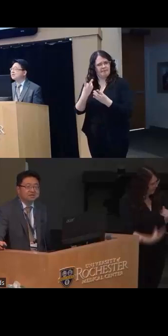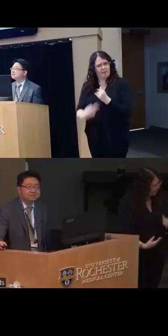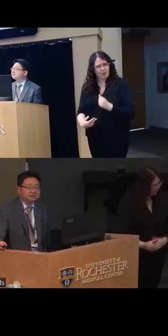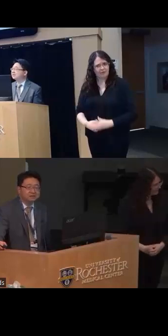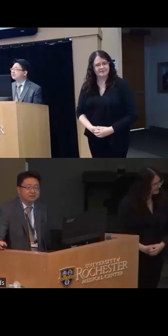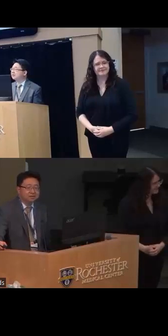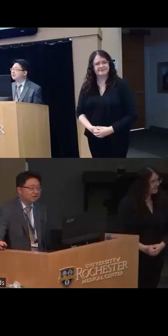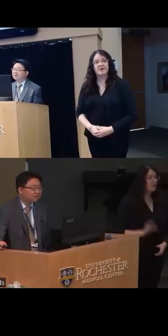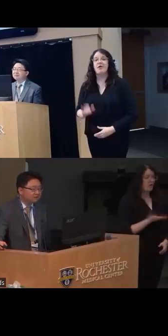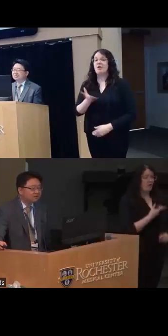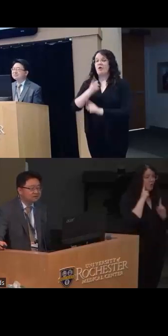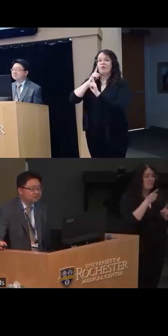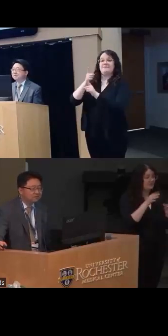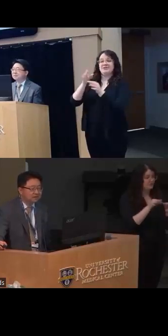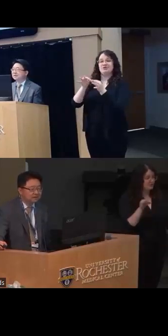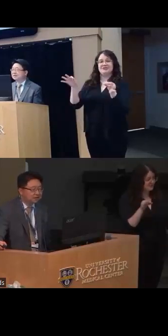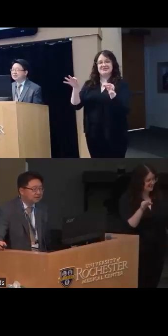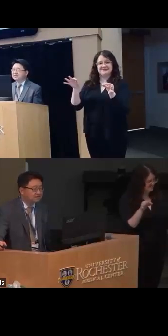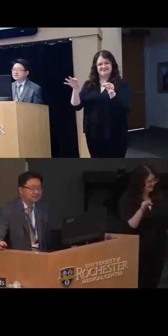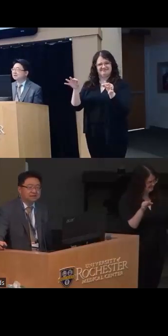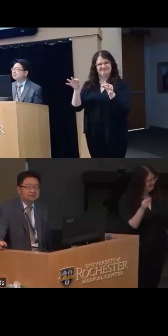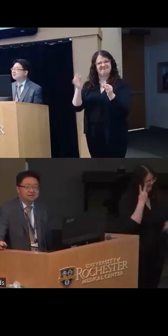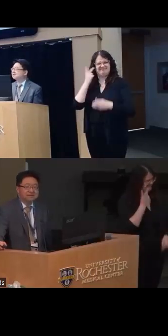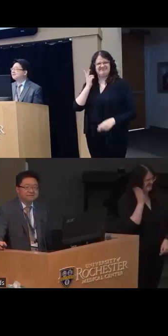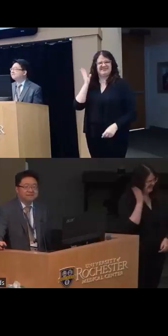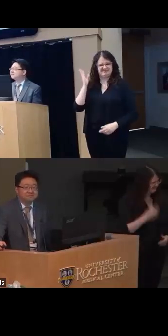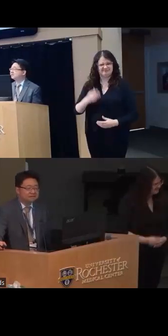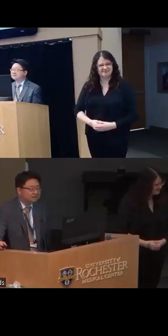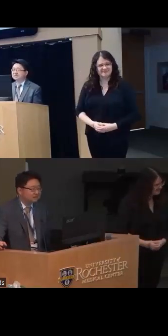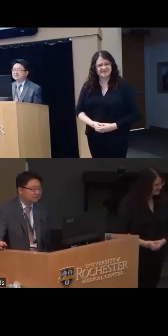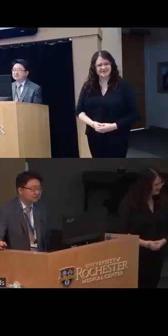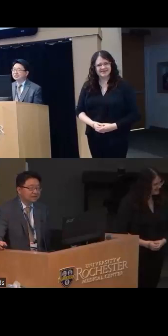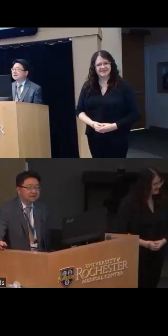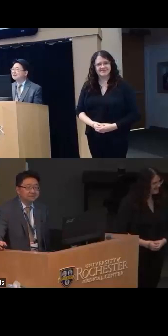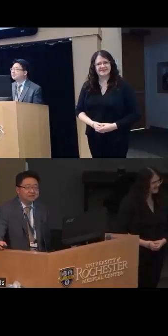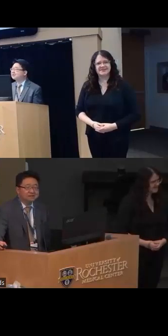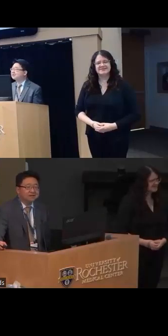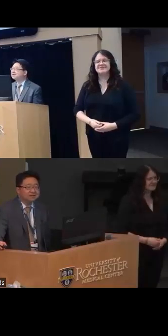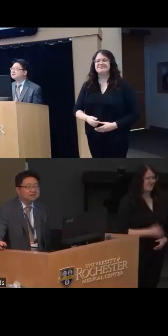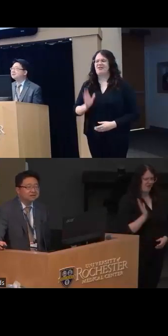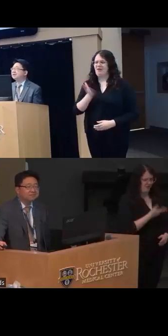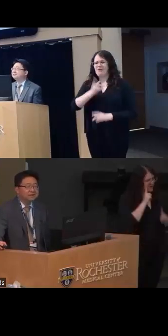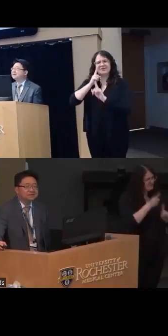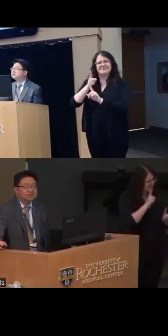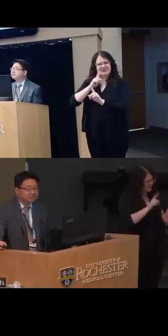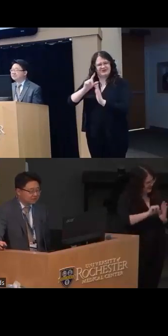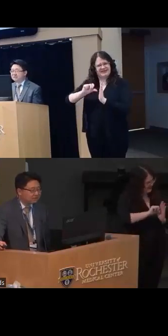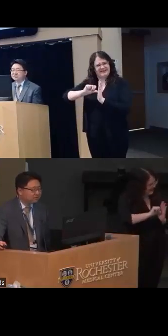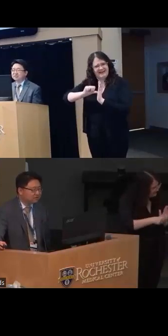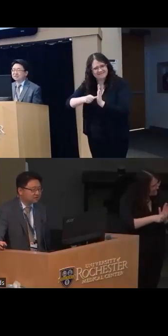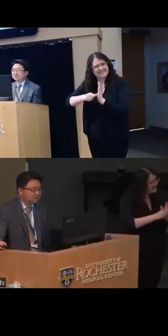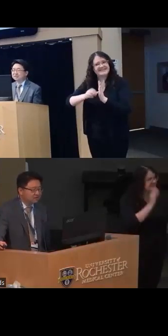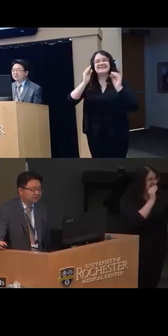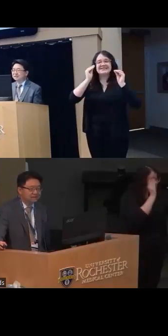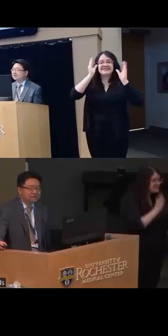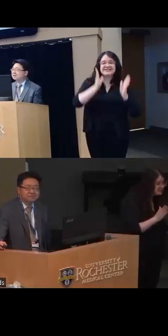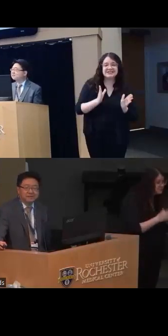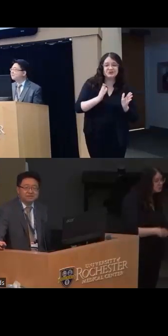Statesmen across the board there is this emphasis and it there is mention of teachers there is